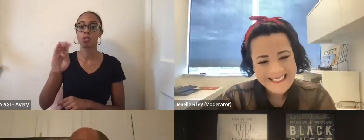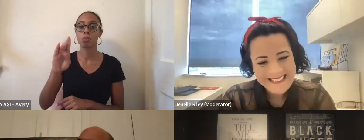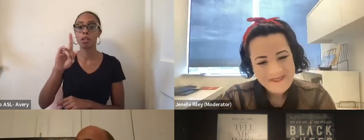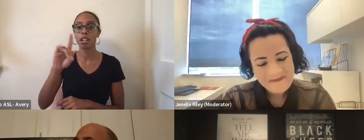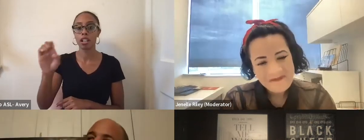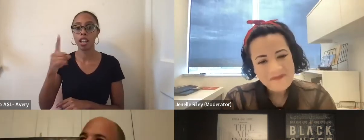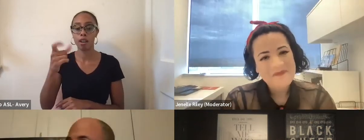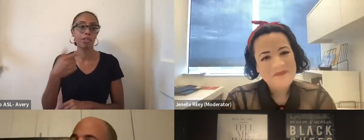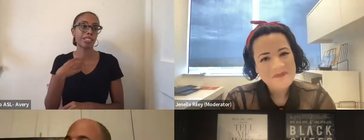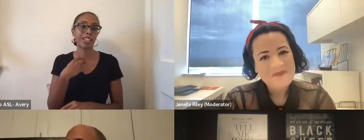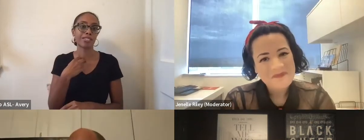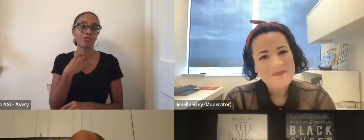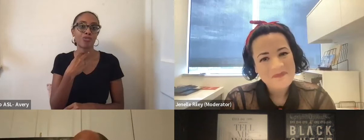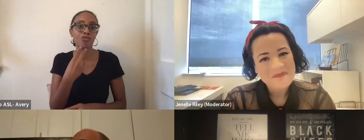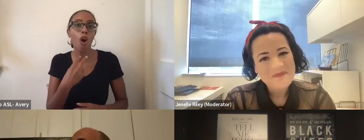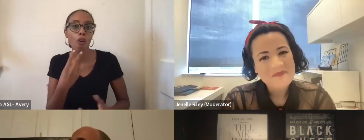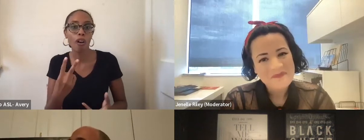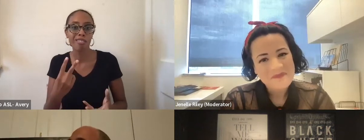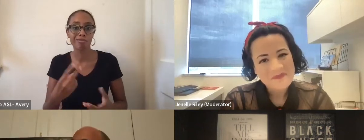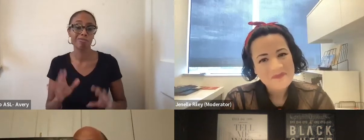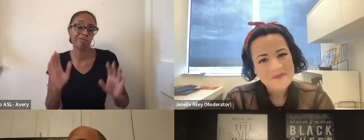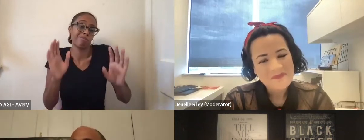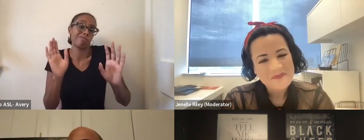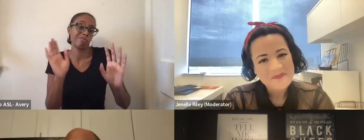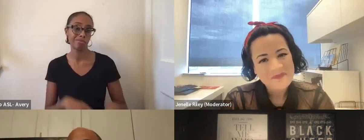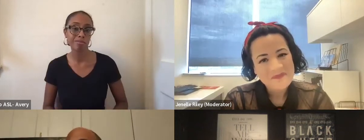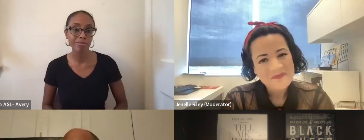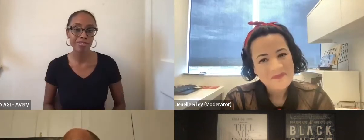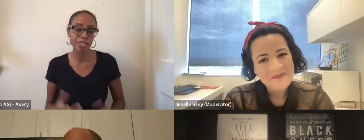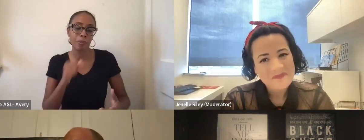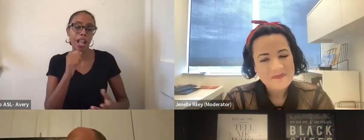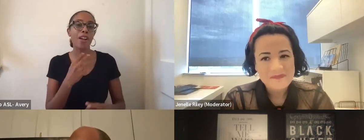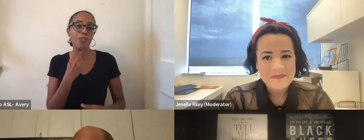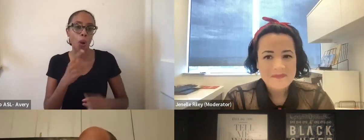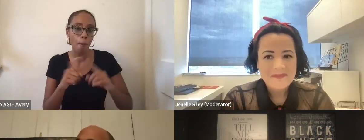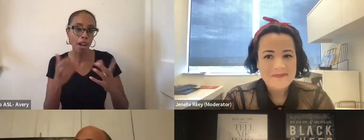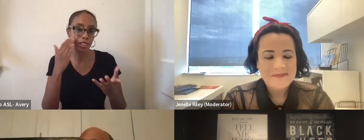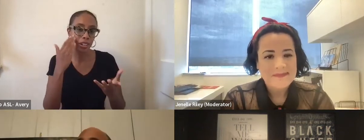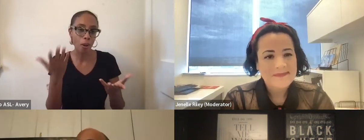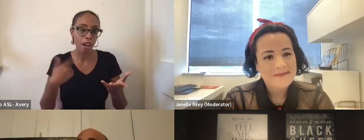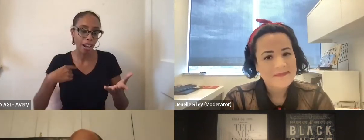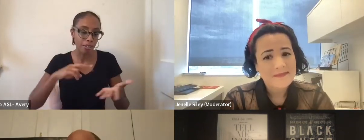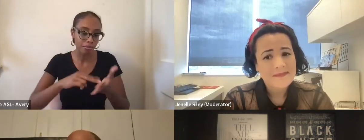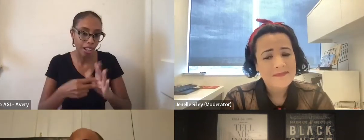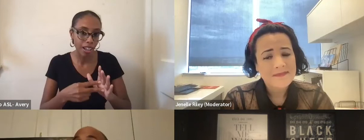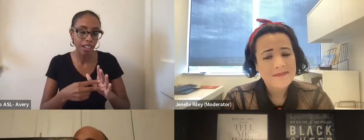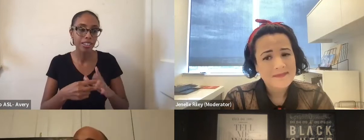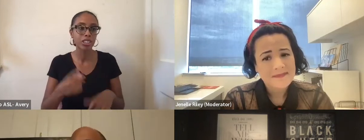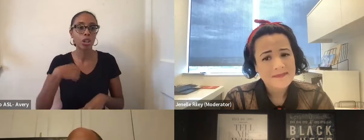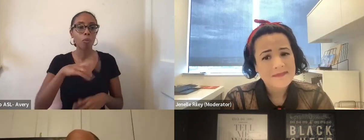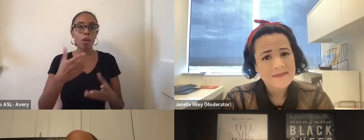So I just think, we wanted to reflect the craziness of the aftermath of her death as much as we